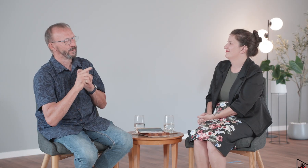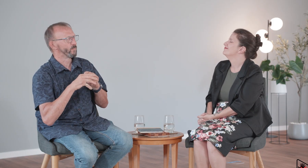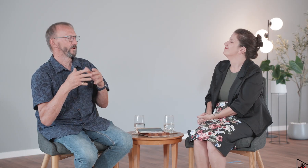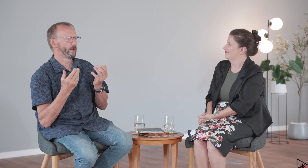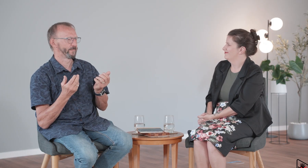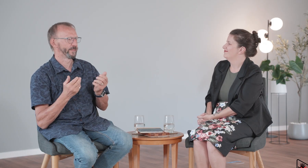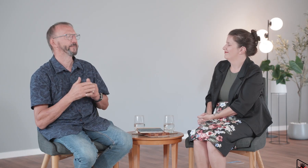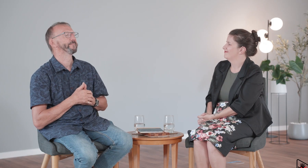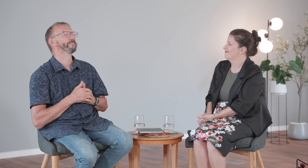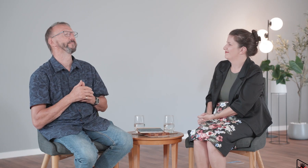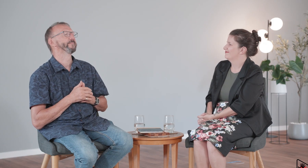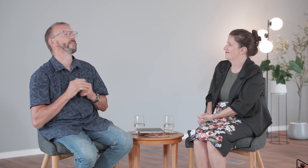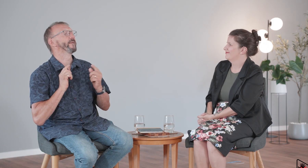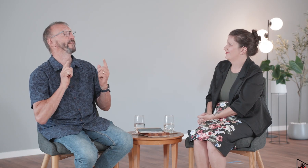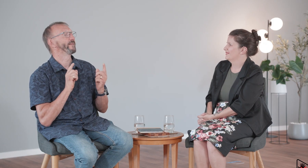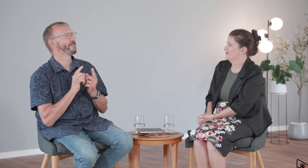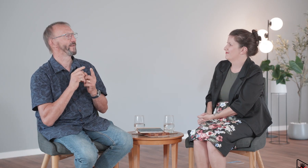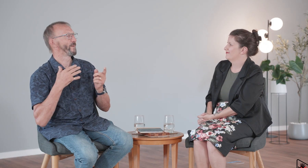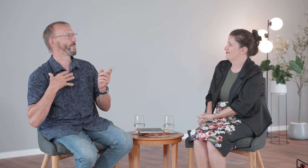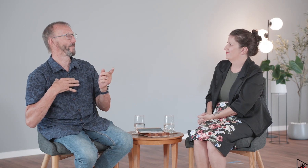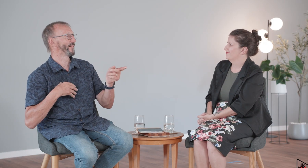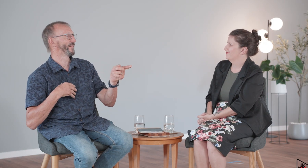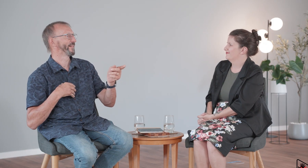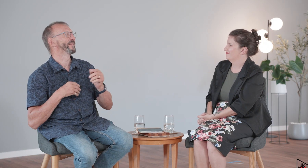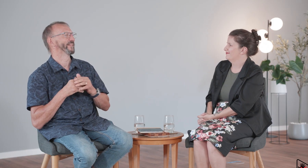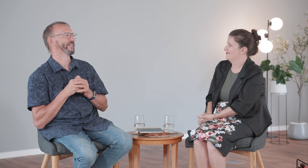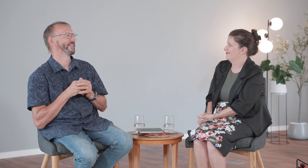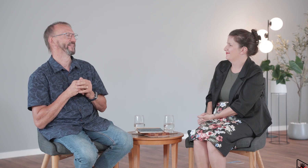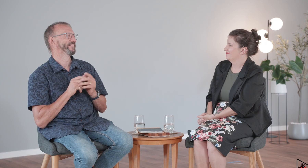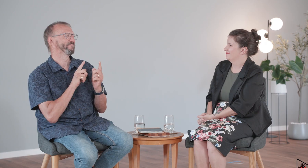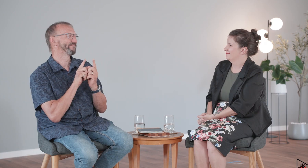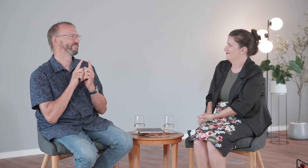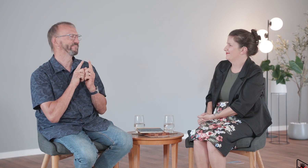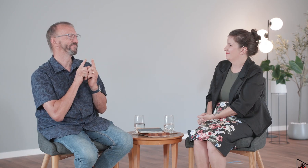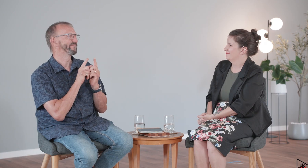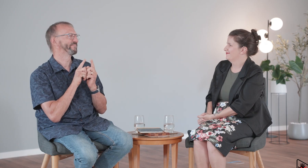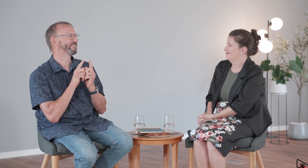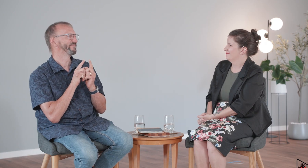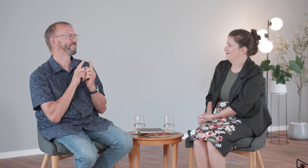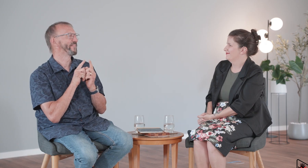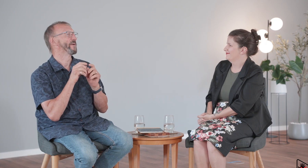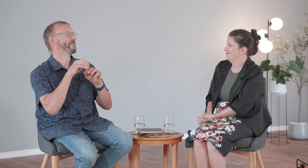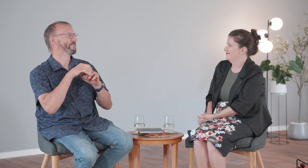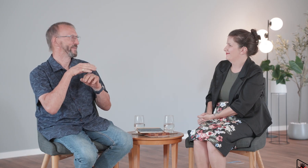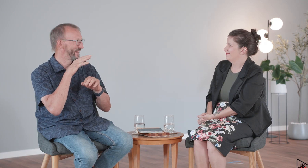to and from work. Anyway, I met a woman and we got to know each other. And then we eventually